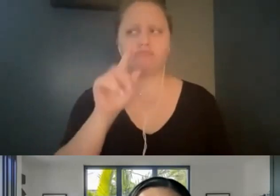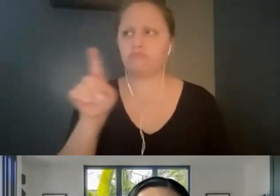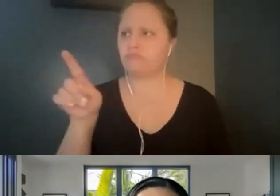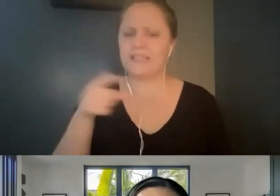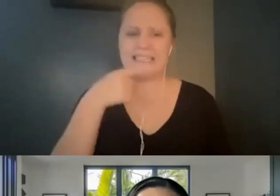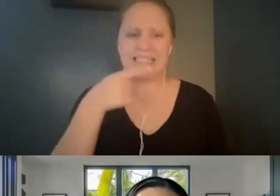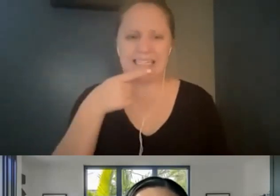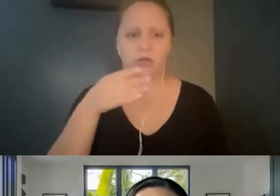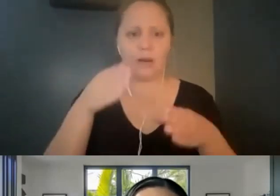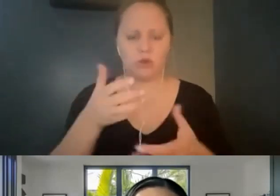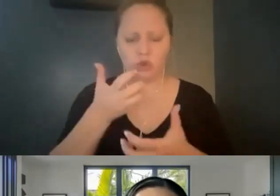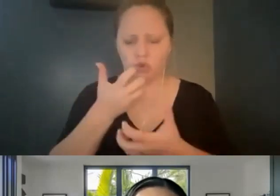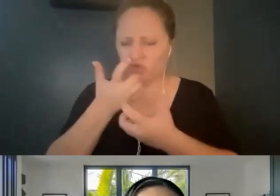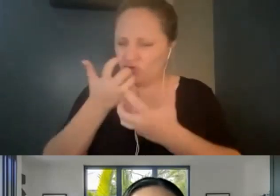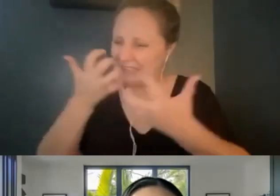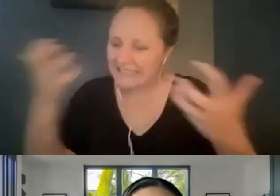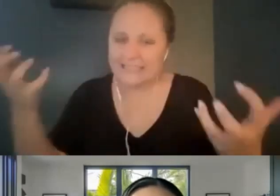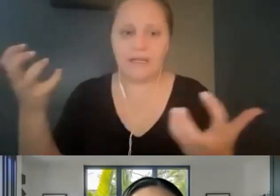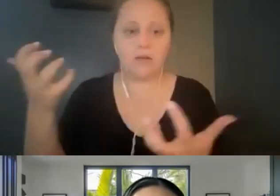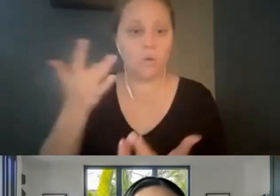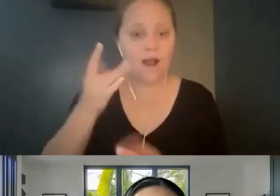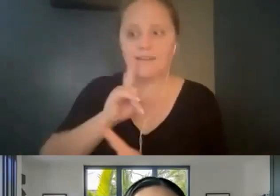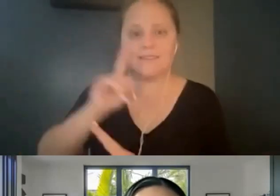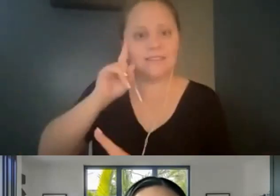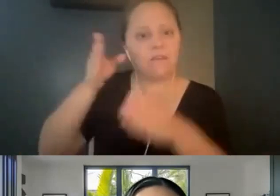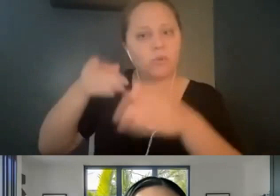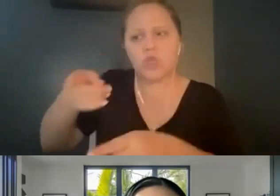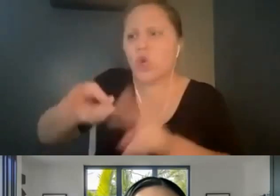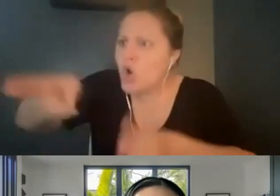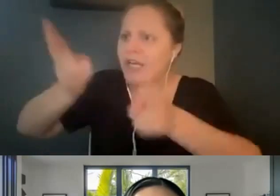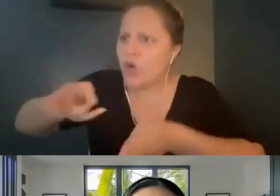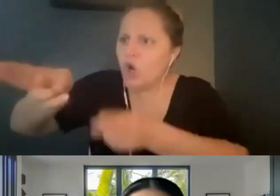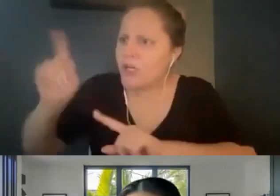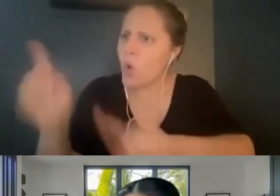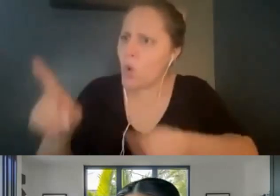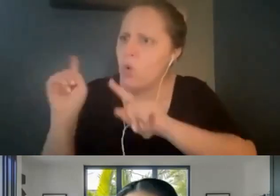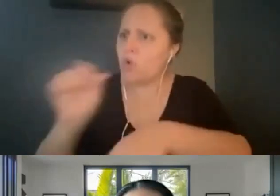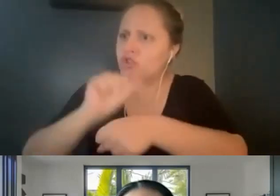screaming at a deaf person that they had a hurry, hurry to get to this job interview because